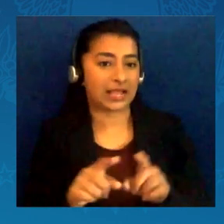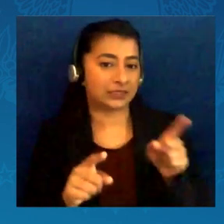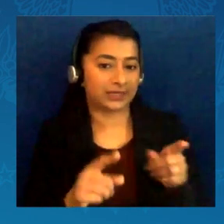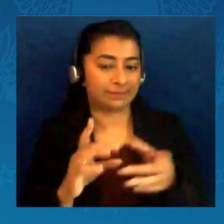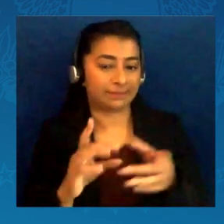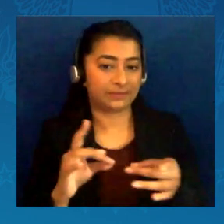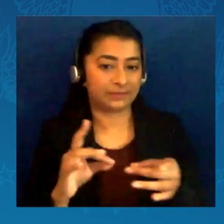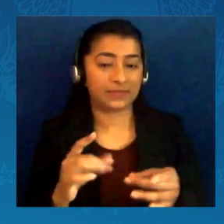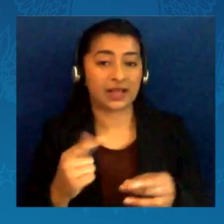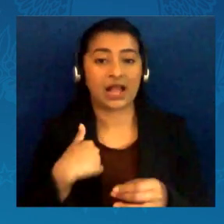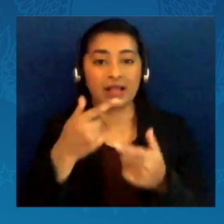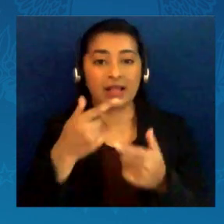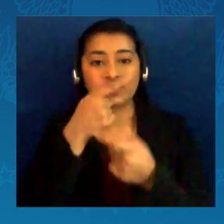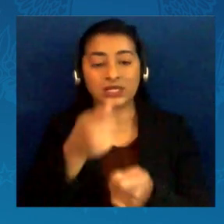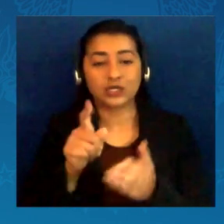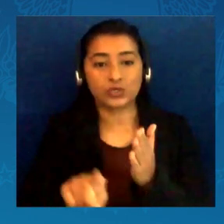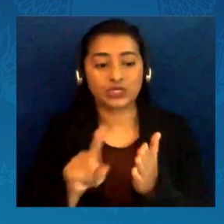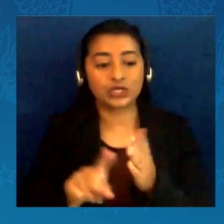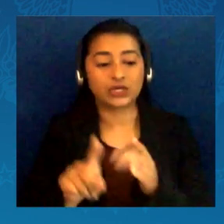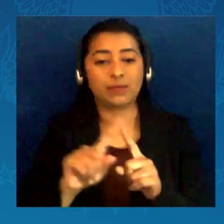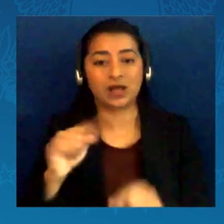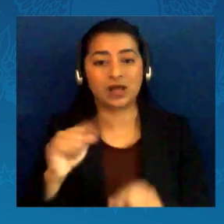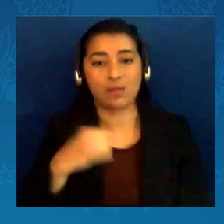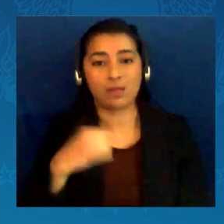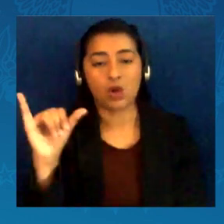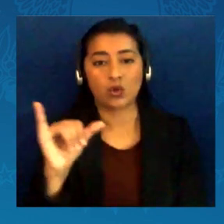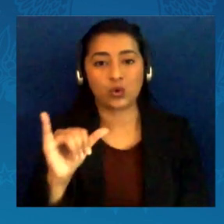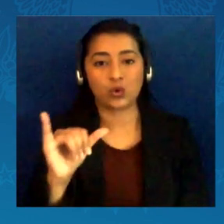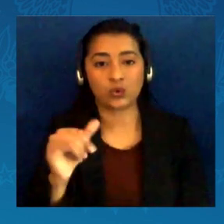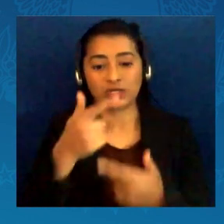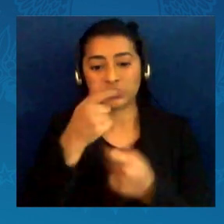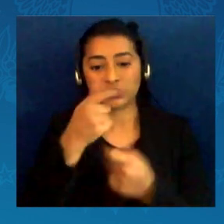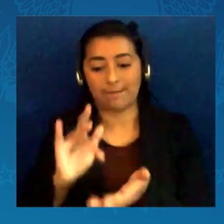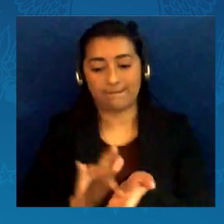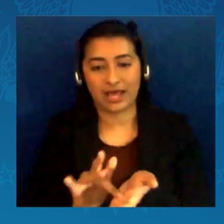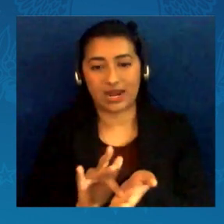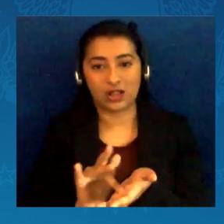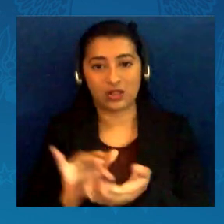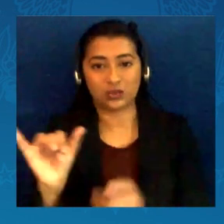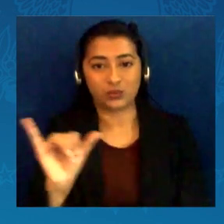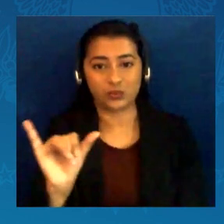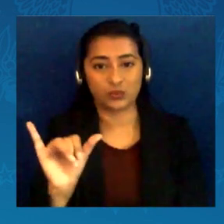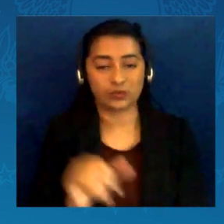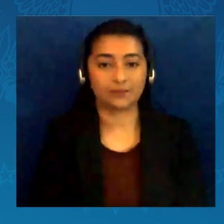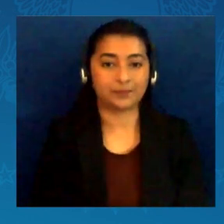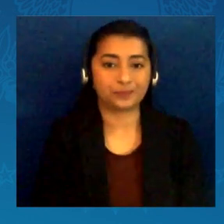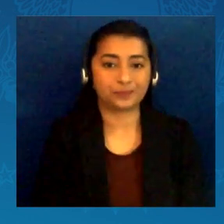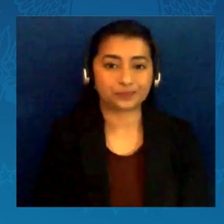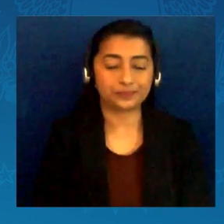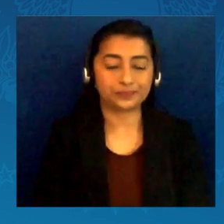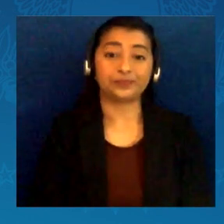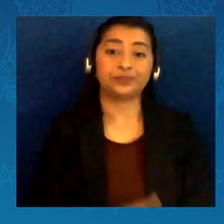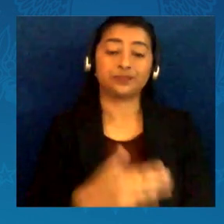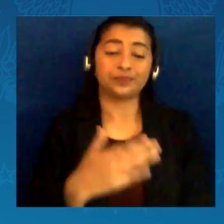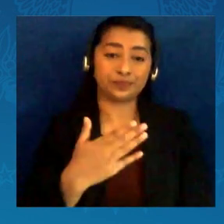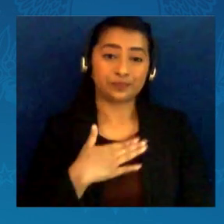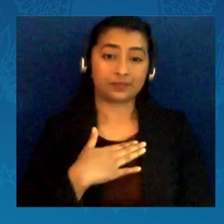but I'm also interested in the medical aspect of it as well. So my biggest thing, my most motivated thing